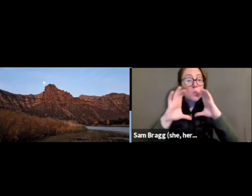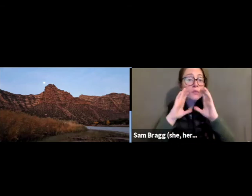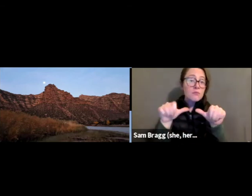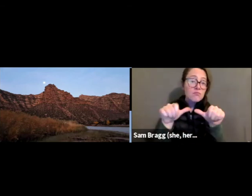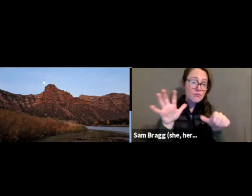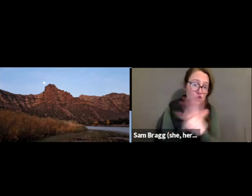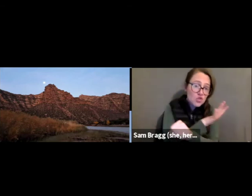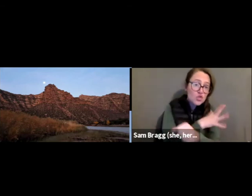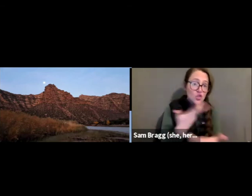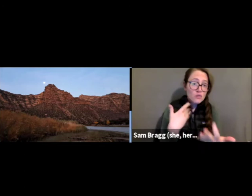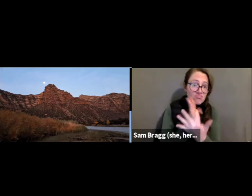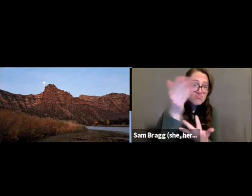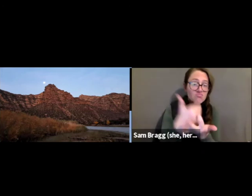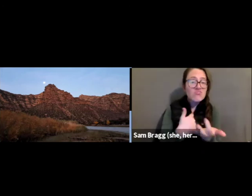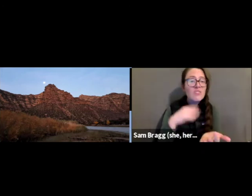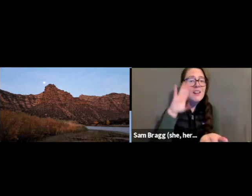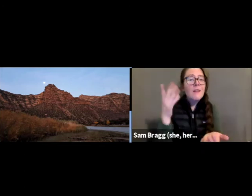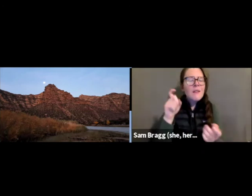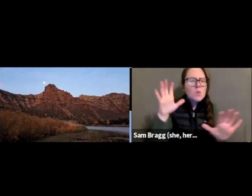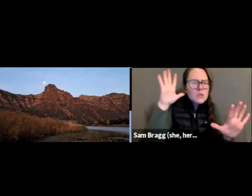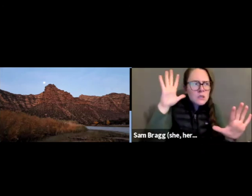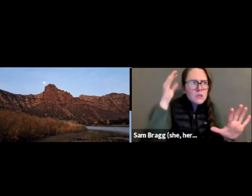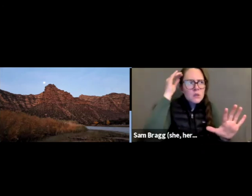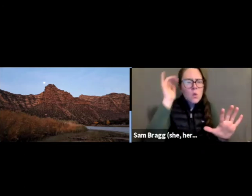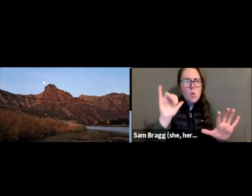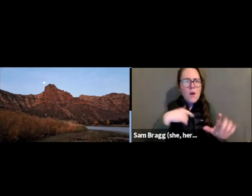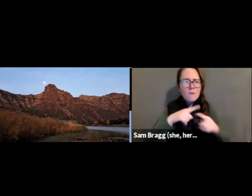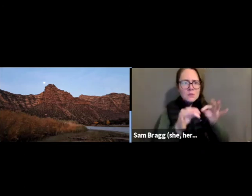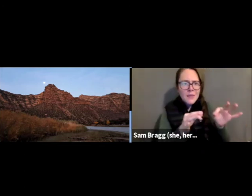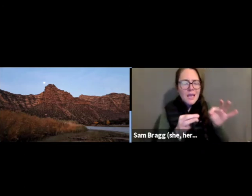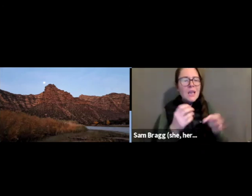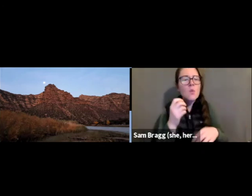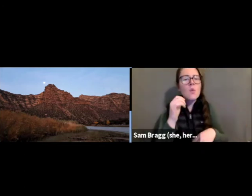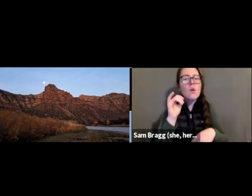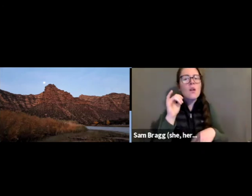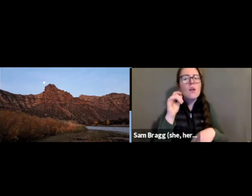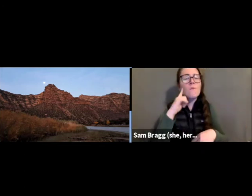different situation you know oftentimes i had experiences where i was in completely